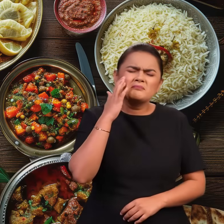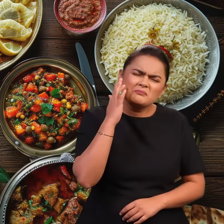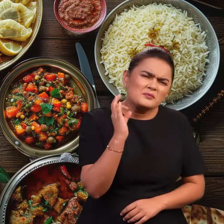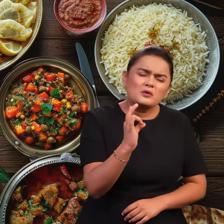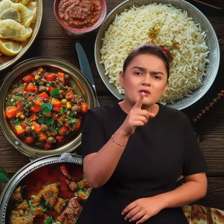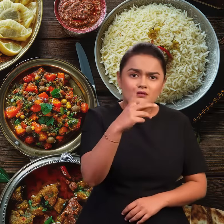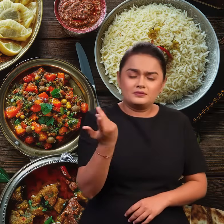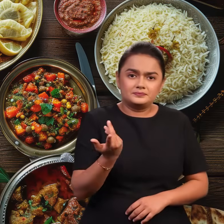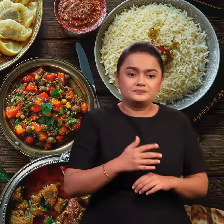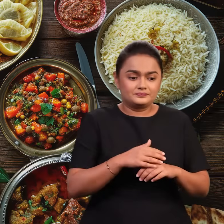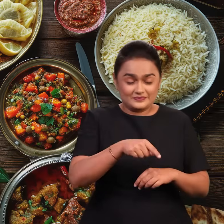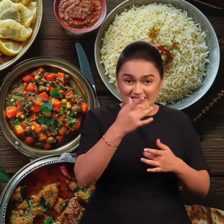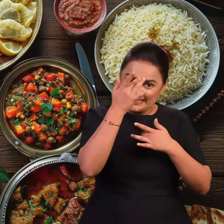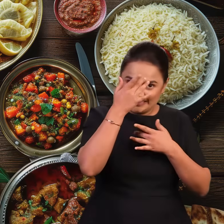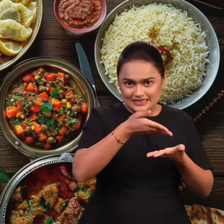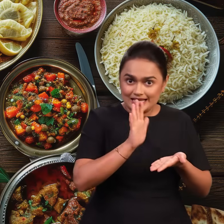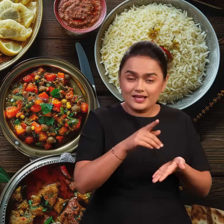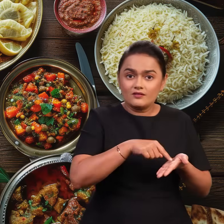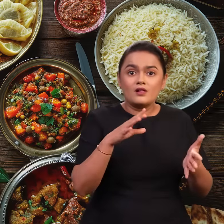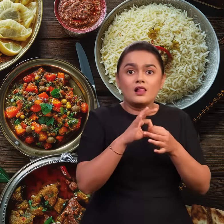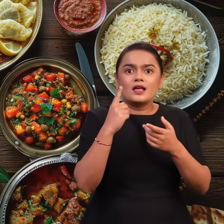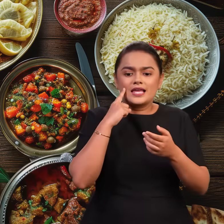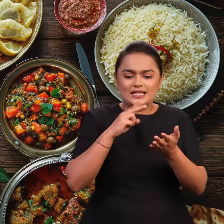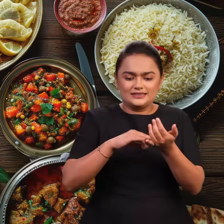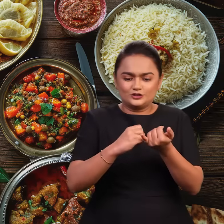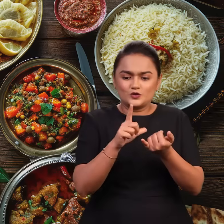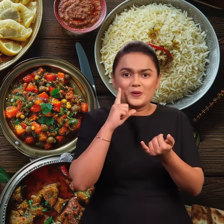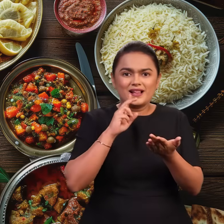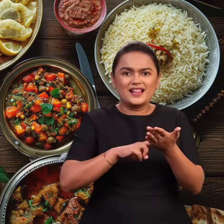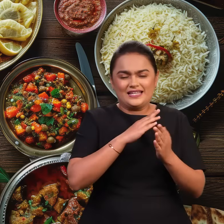Most importantly because it is a disease which depends on insulin resistance,